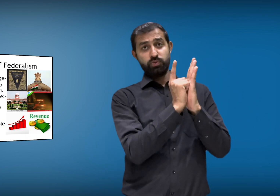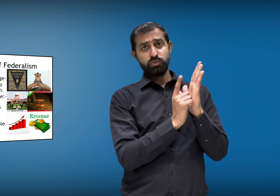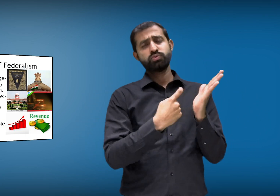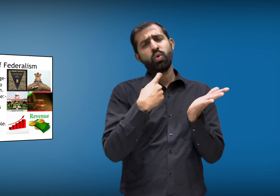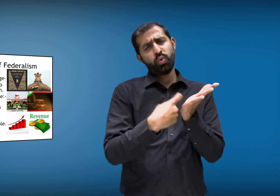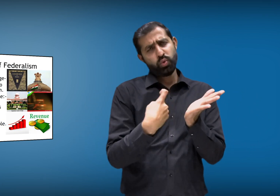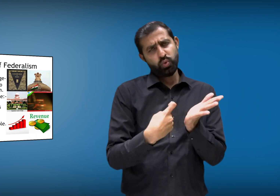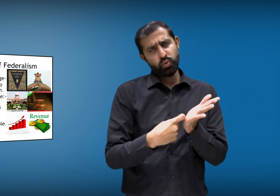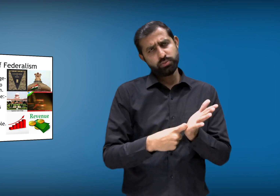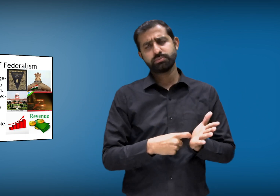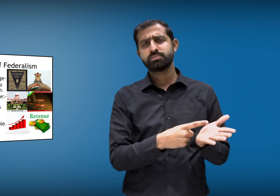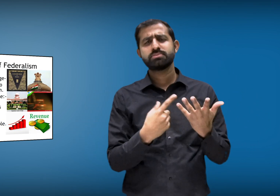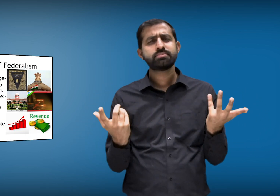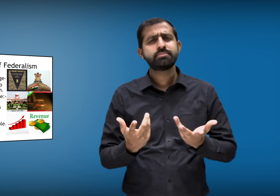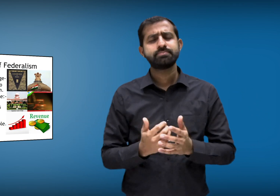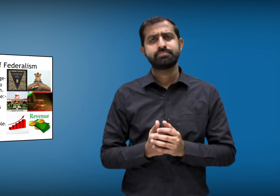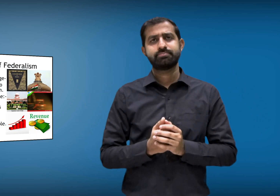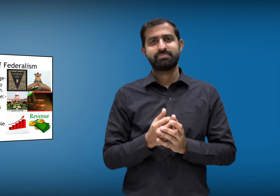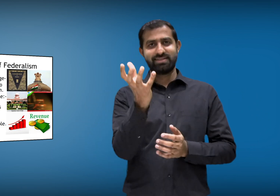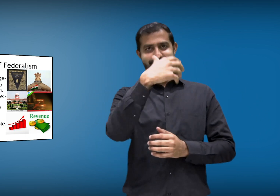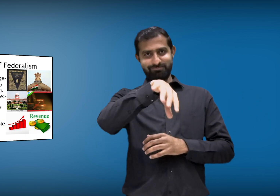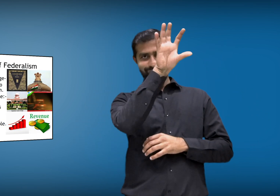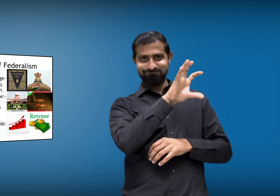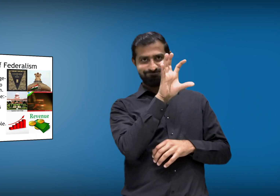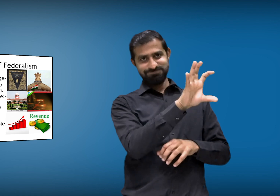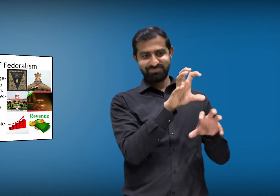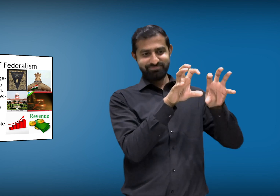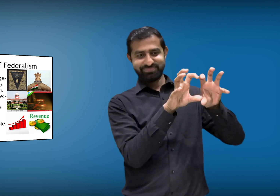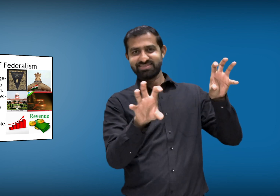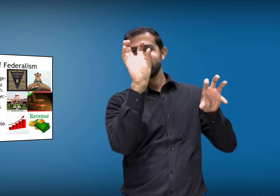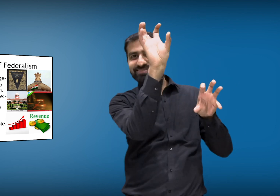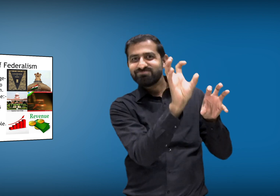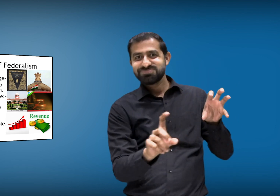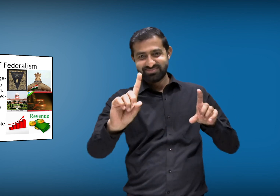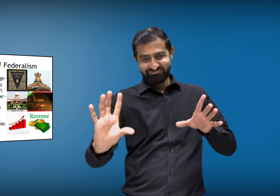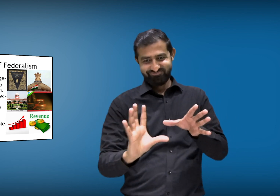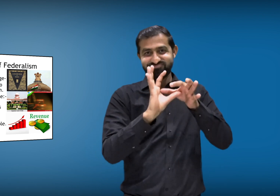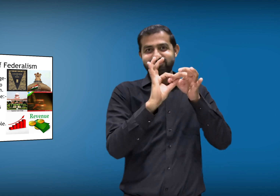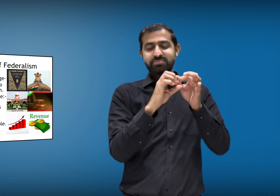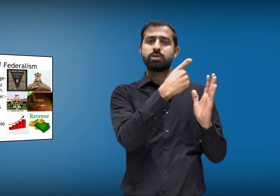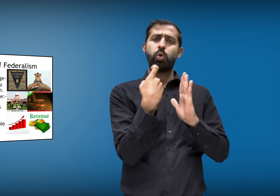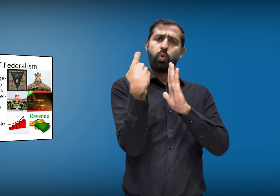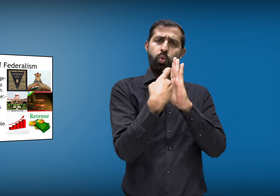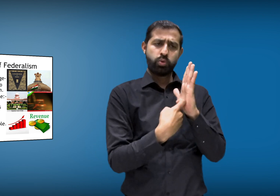provisions in the Constitution. The Central and the State government follow